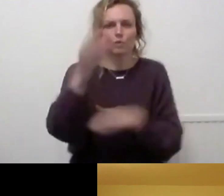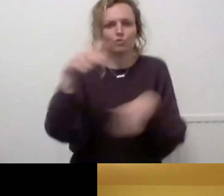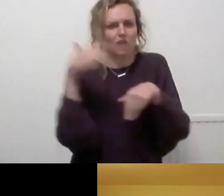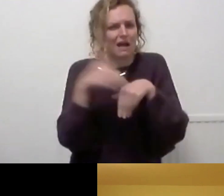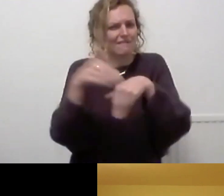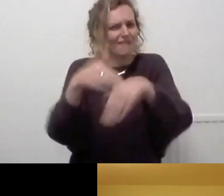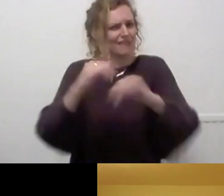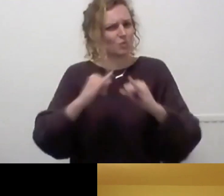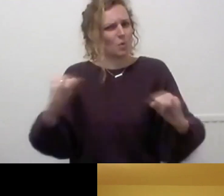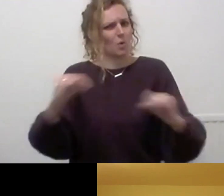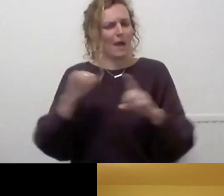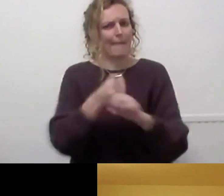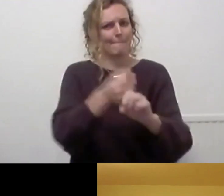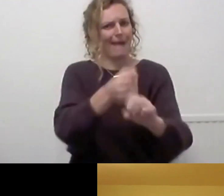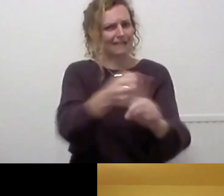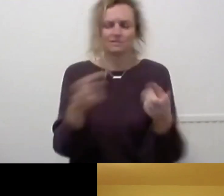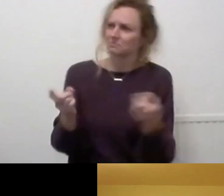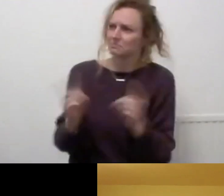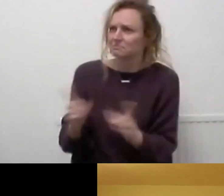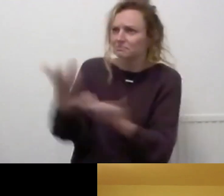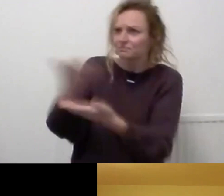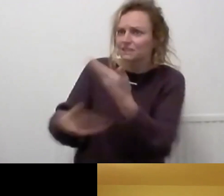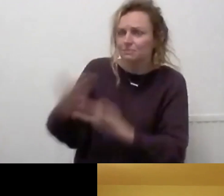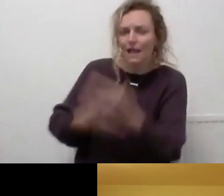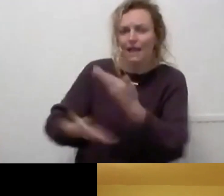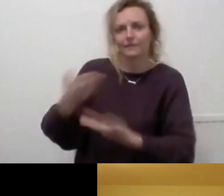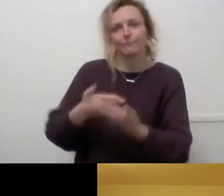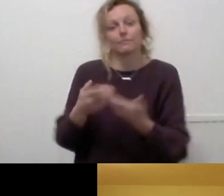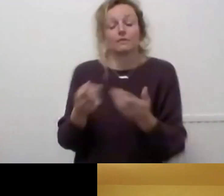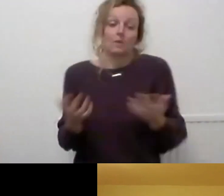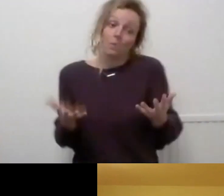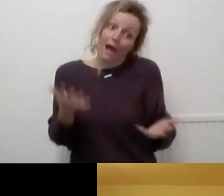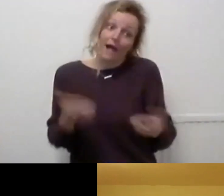good long term safety profile vaccines in the US for decades and decades and decades and they